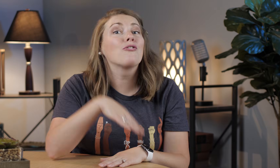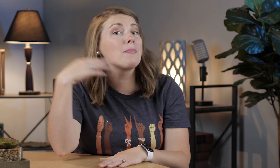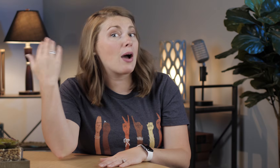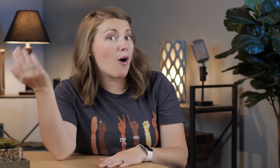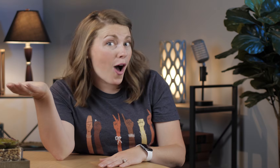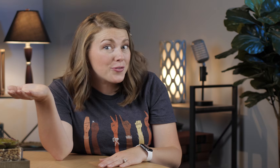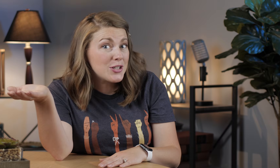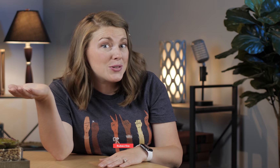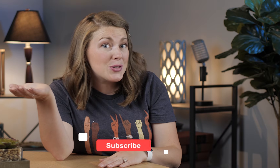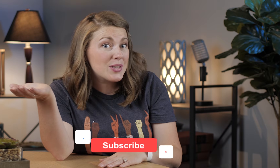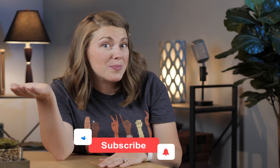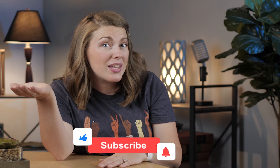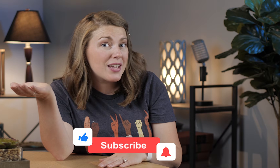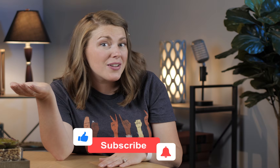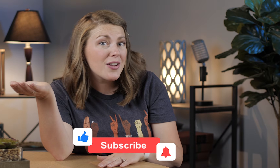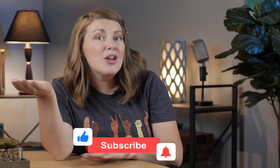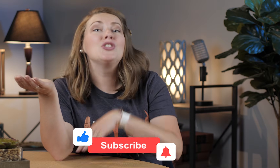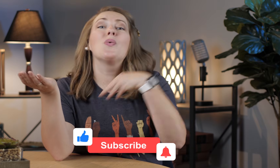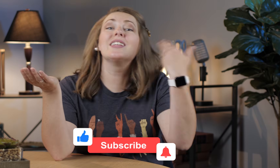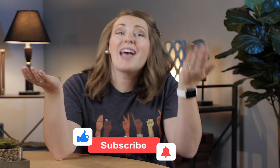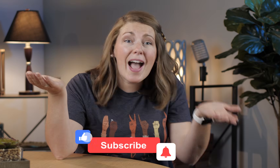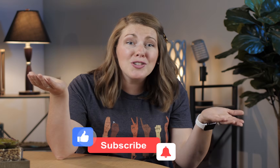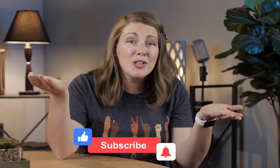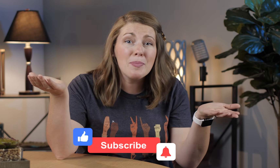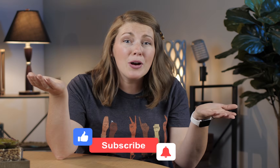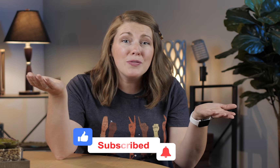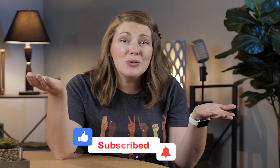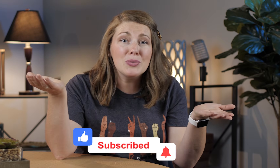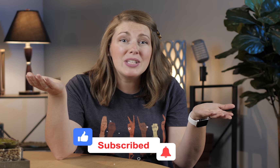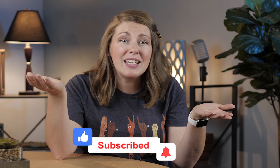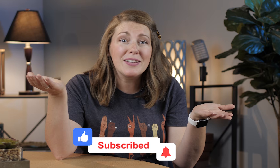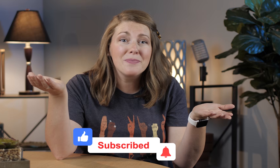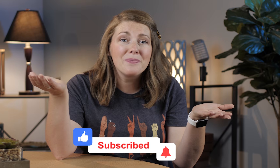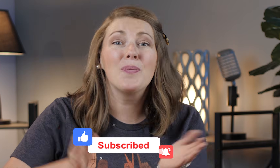from how often you do something, to what is actually a part of your routine.